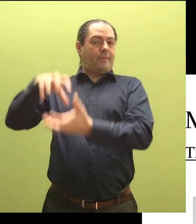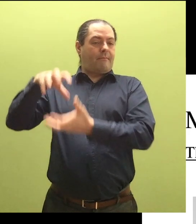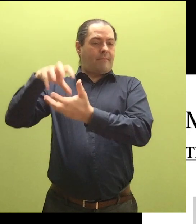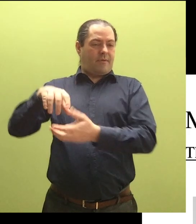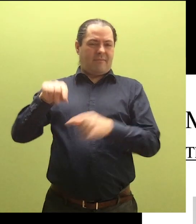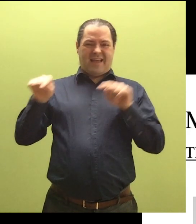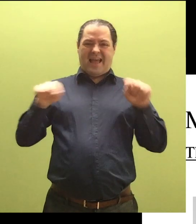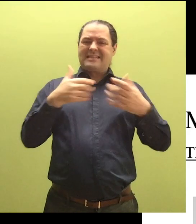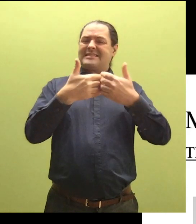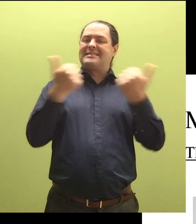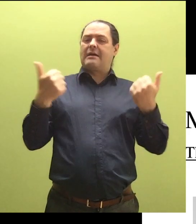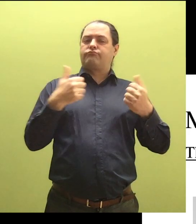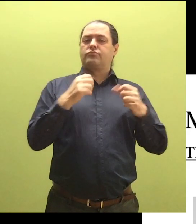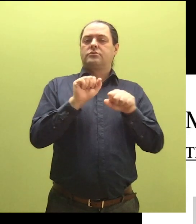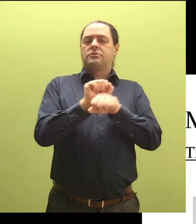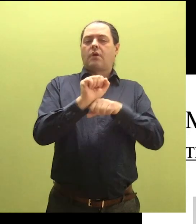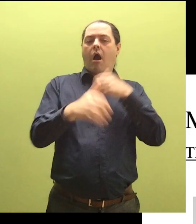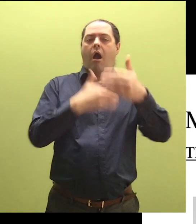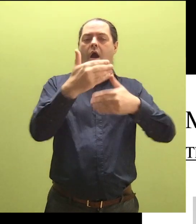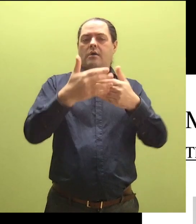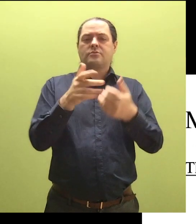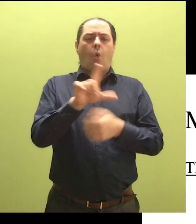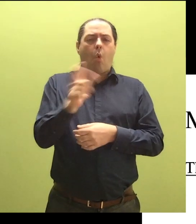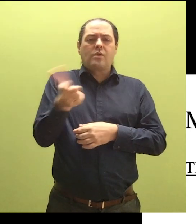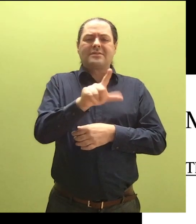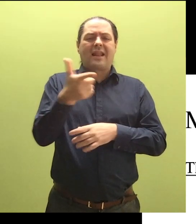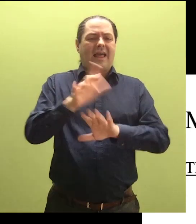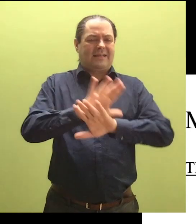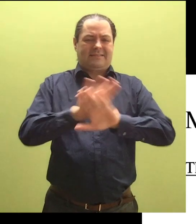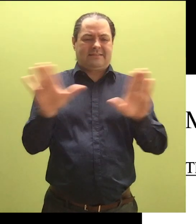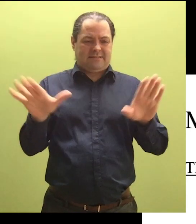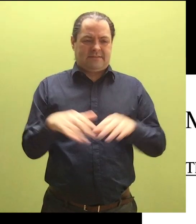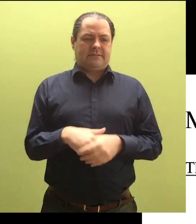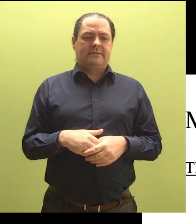as alternating pairs. We prepared another set of stimuli